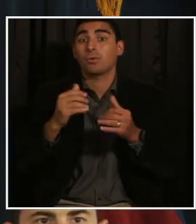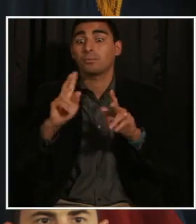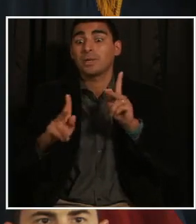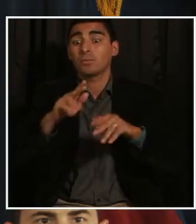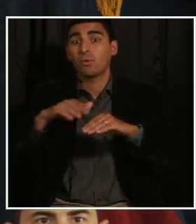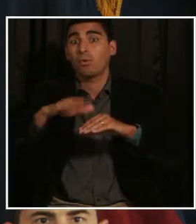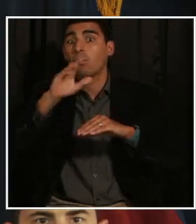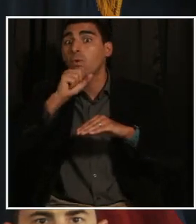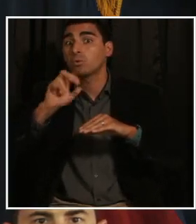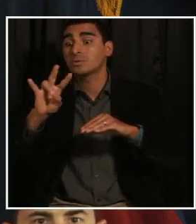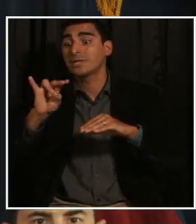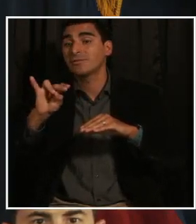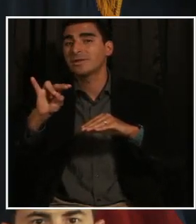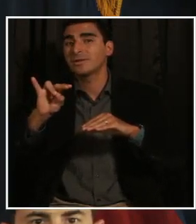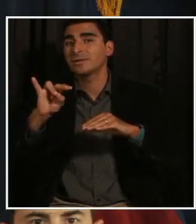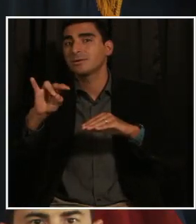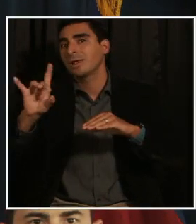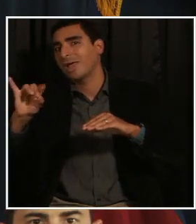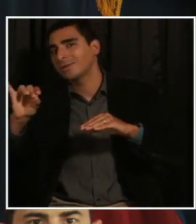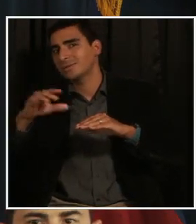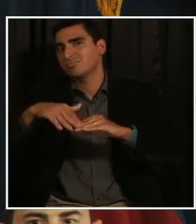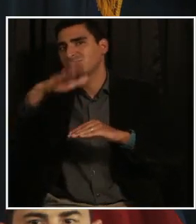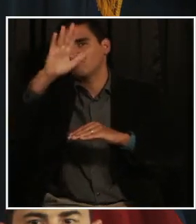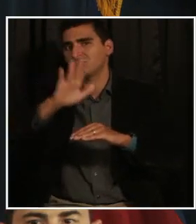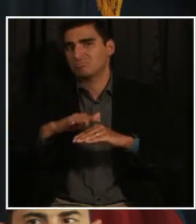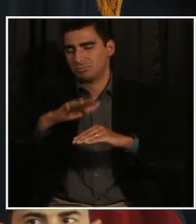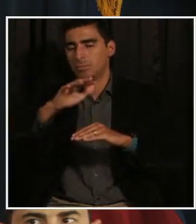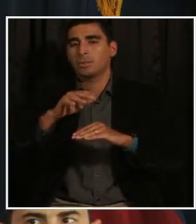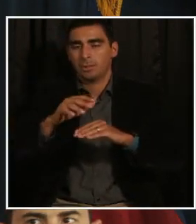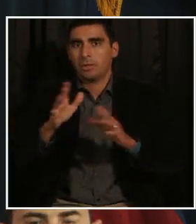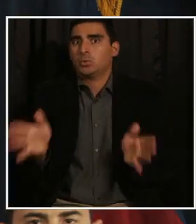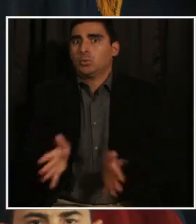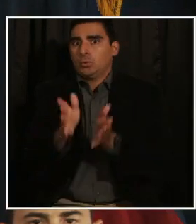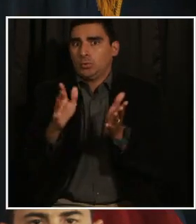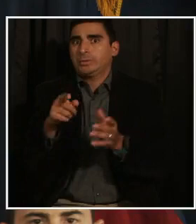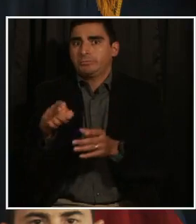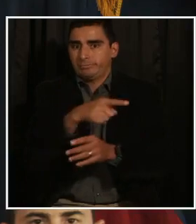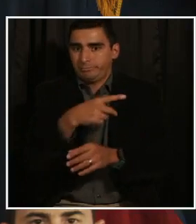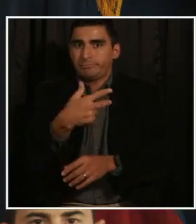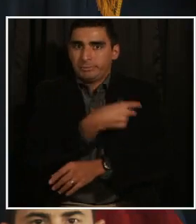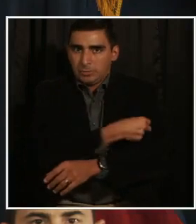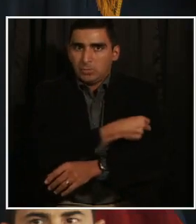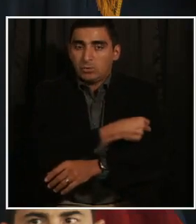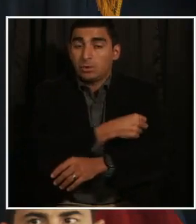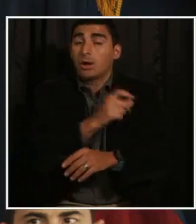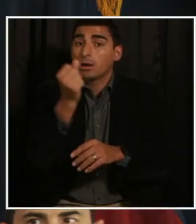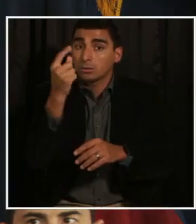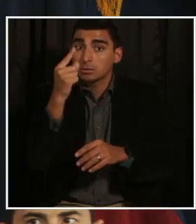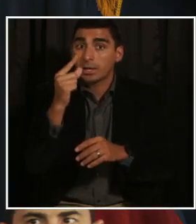get the booster you know as long as it's about six months after five or six months after the